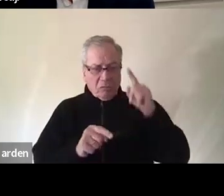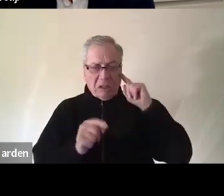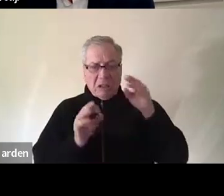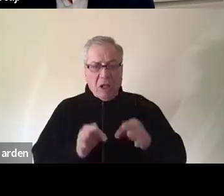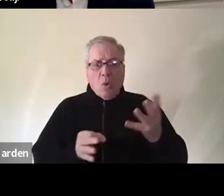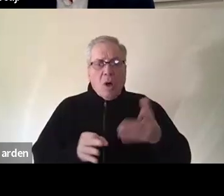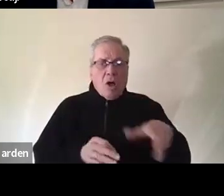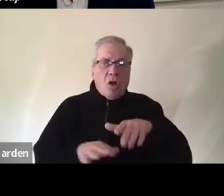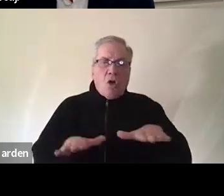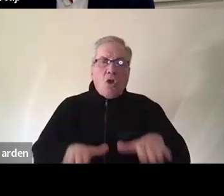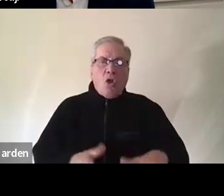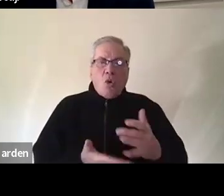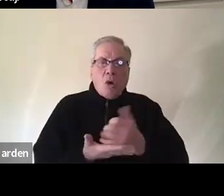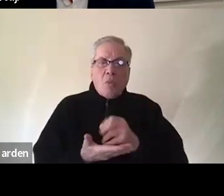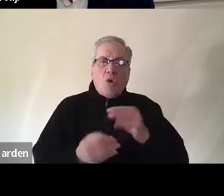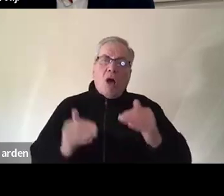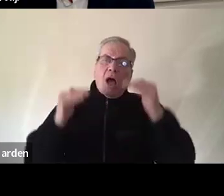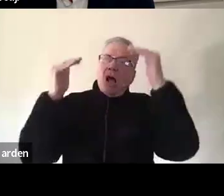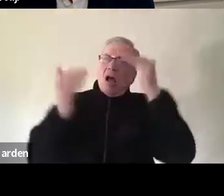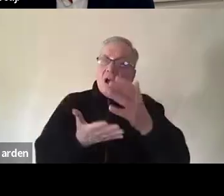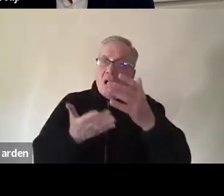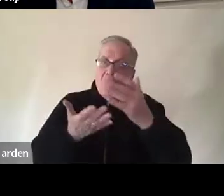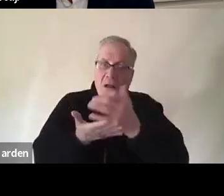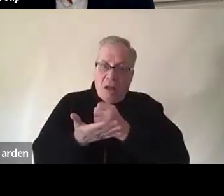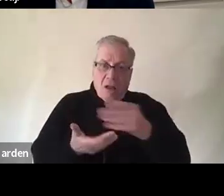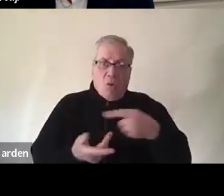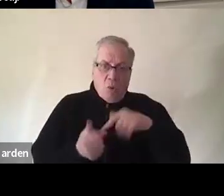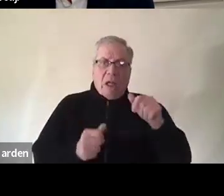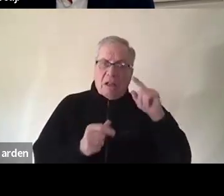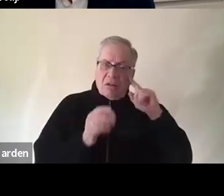We could define high achieving and we could define low income.